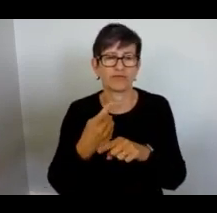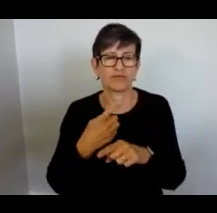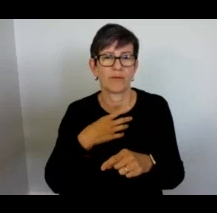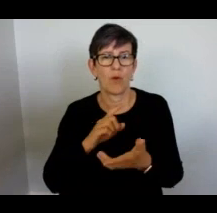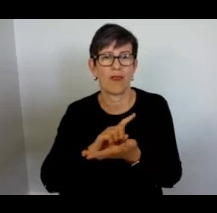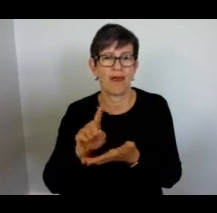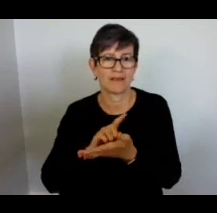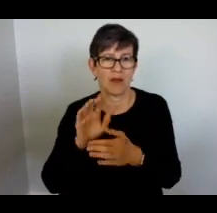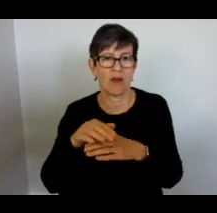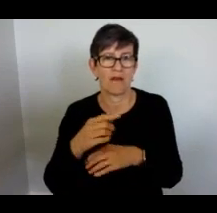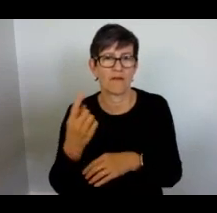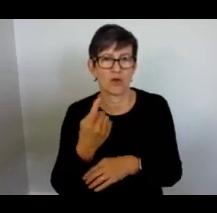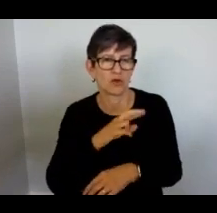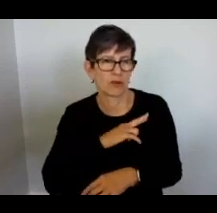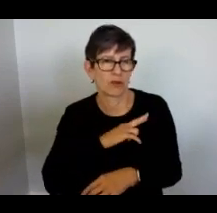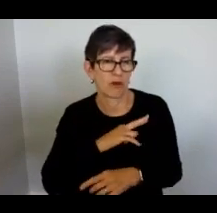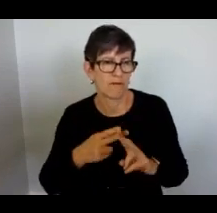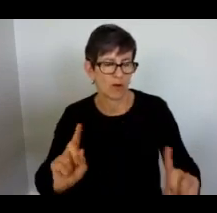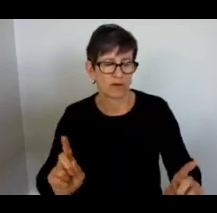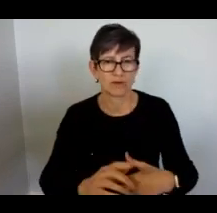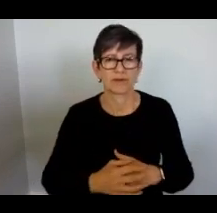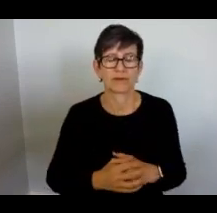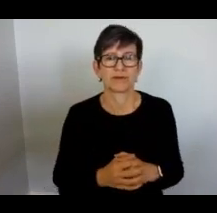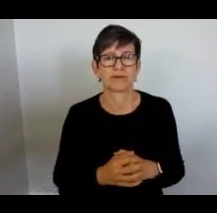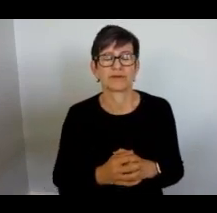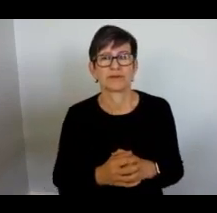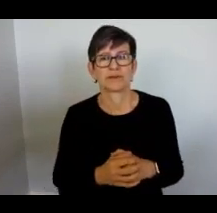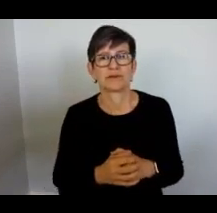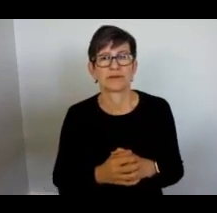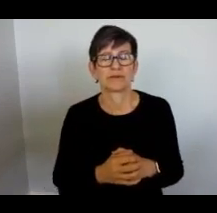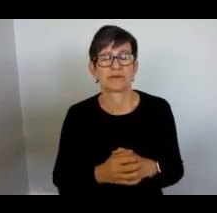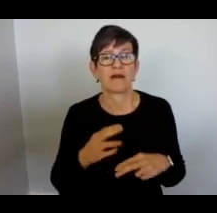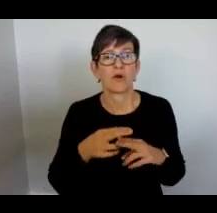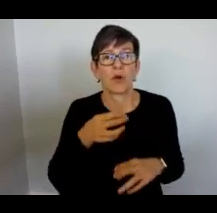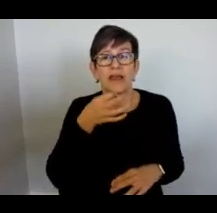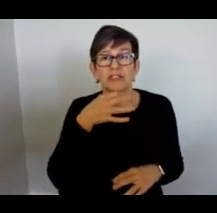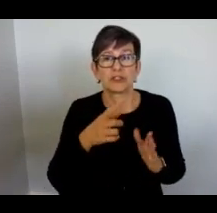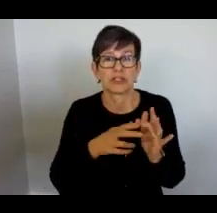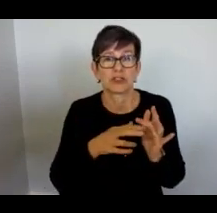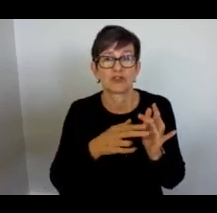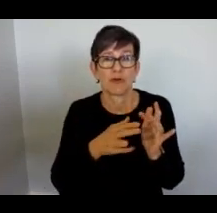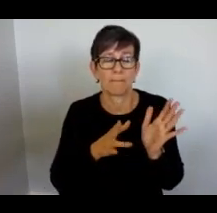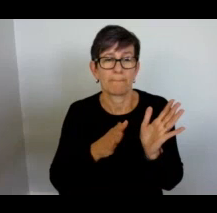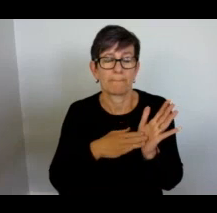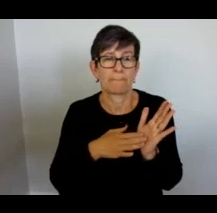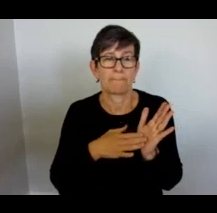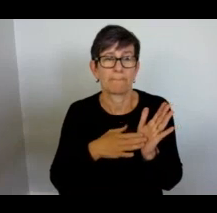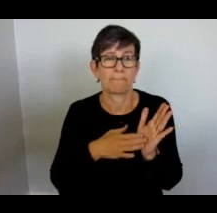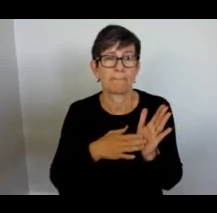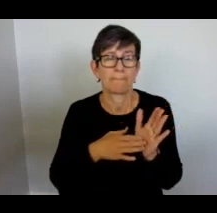but in terms of the interim proceedings there can also be interim hearings listed